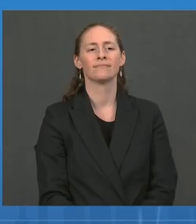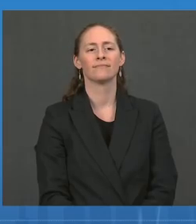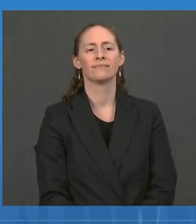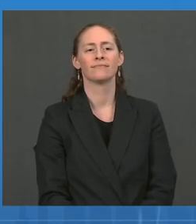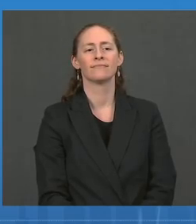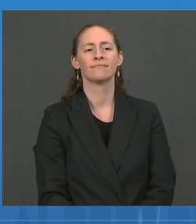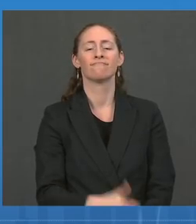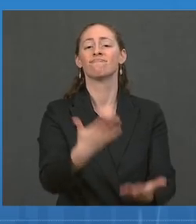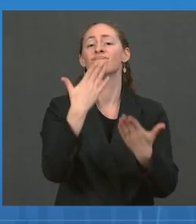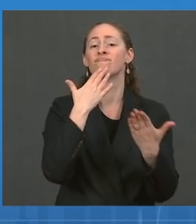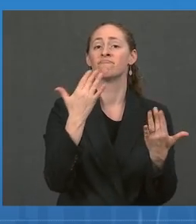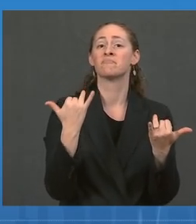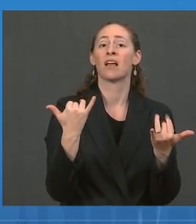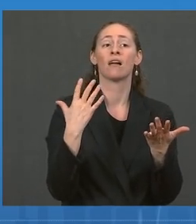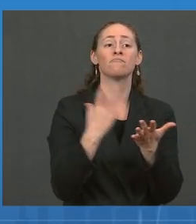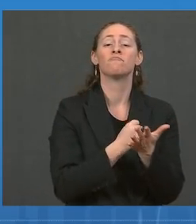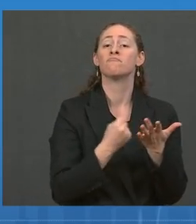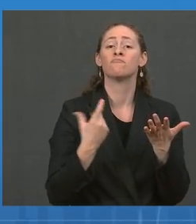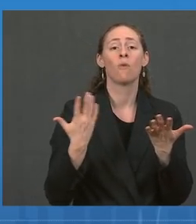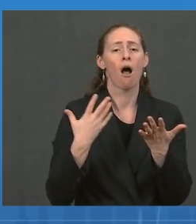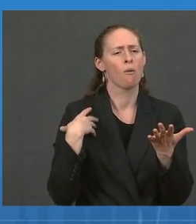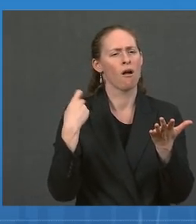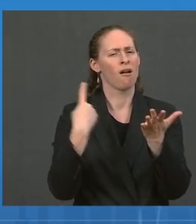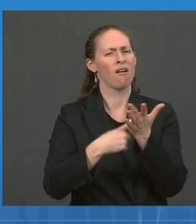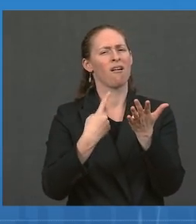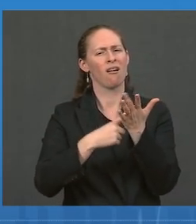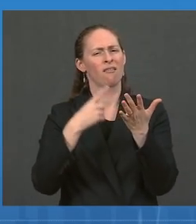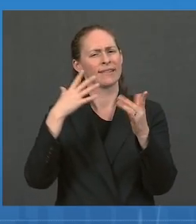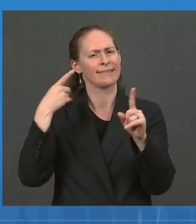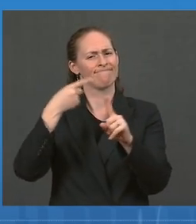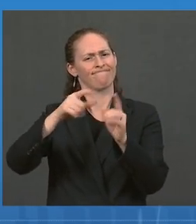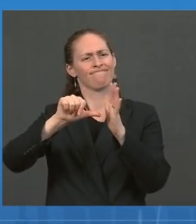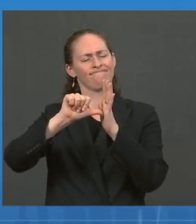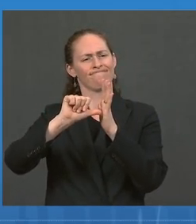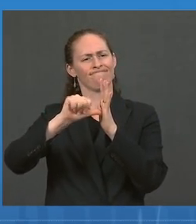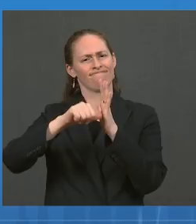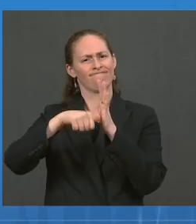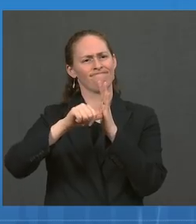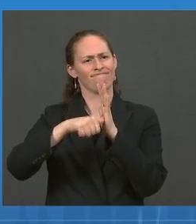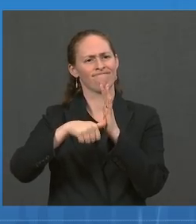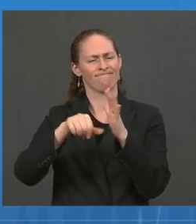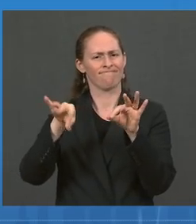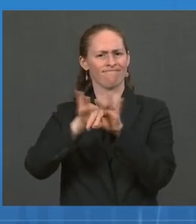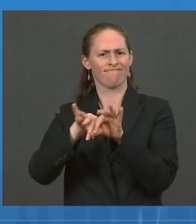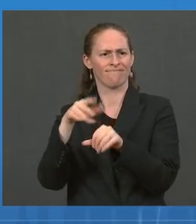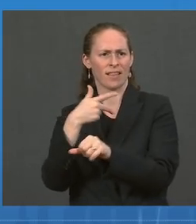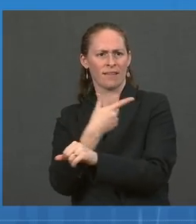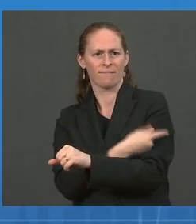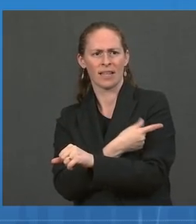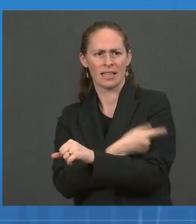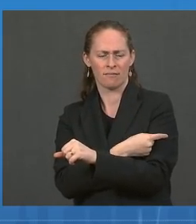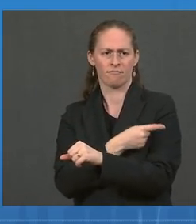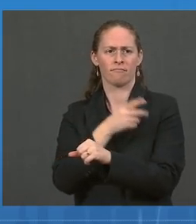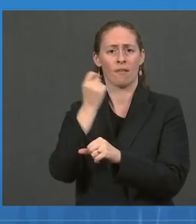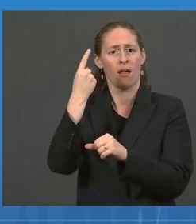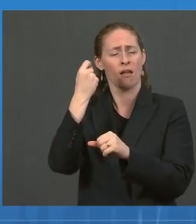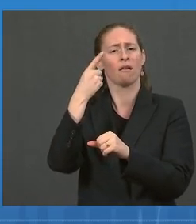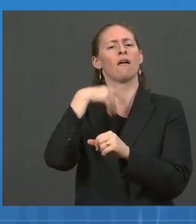is make the point of the importance of vaccination from somewhat of a different standpoint than we usually do.